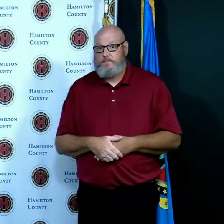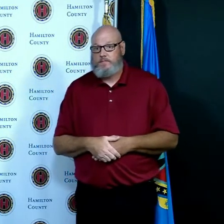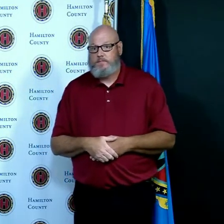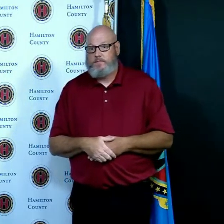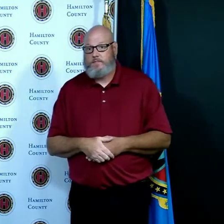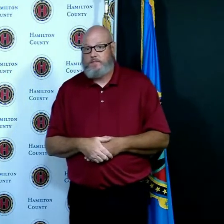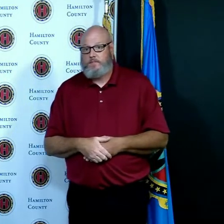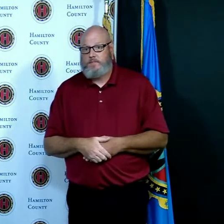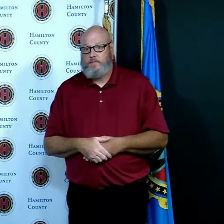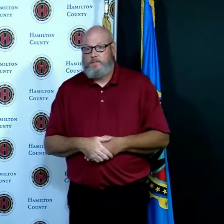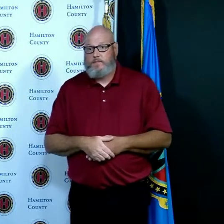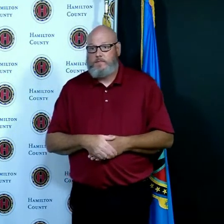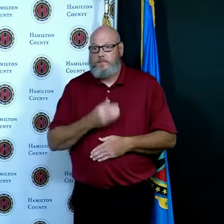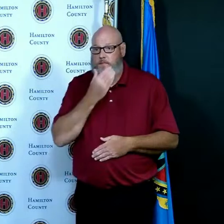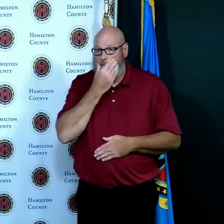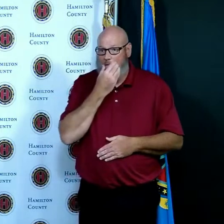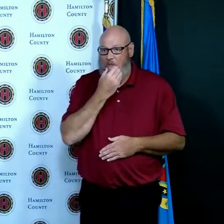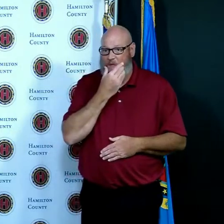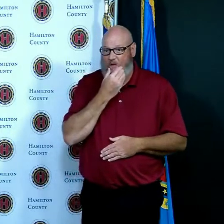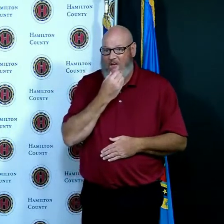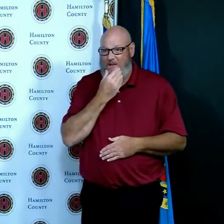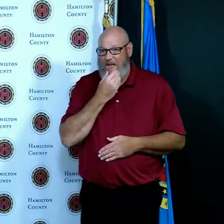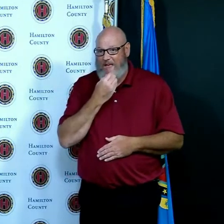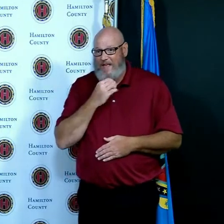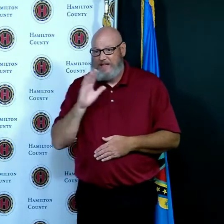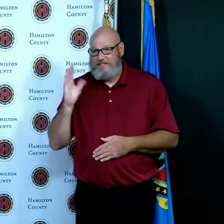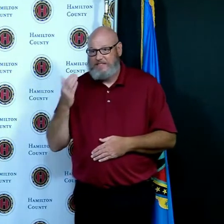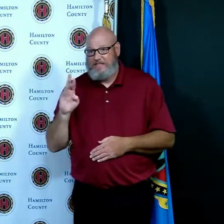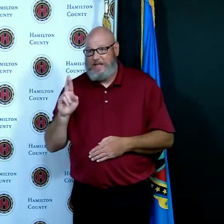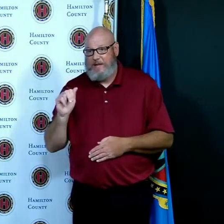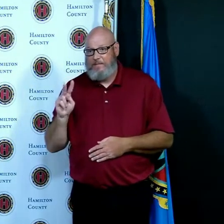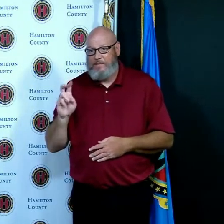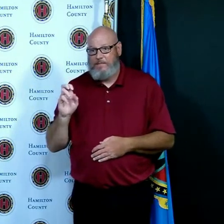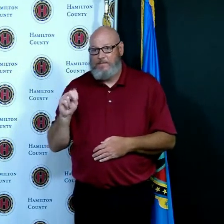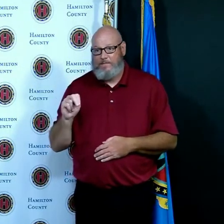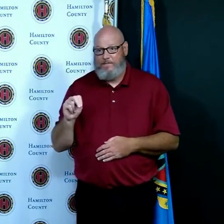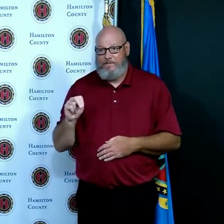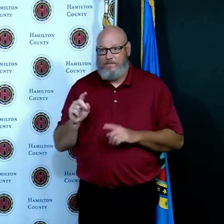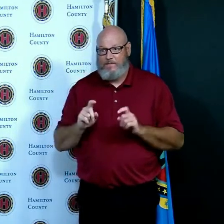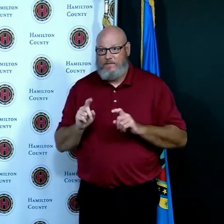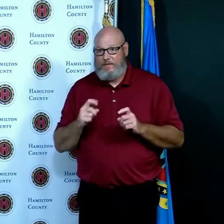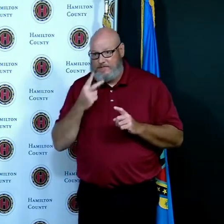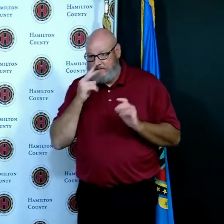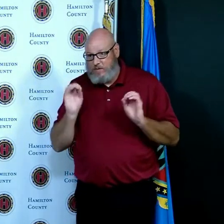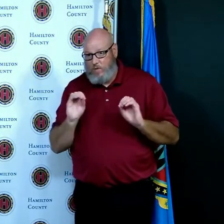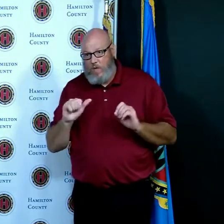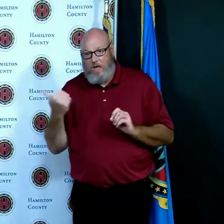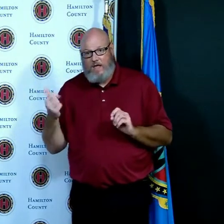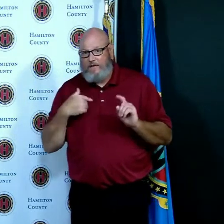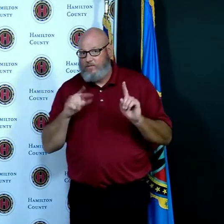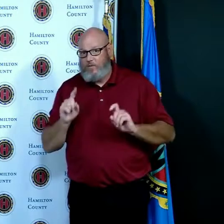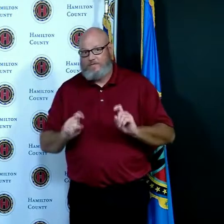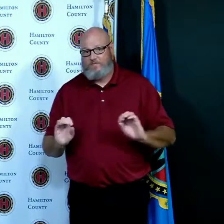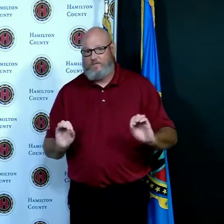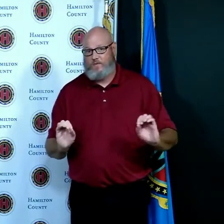looks like Raven may have taken everybody's question I don't see anybody else asking questions it's a short day